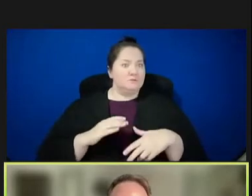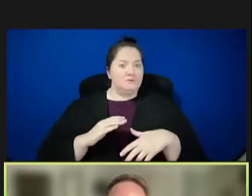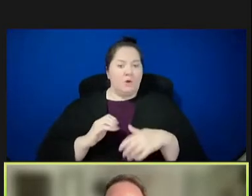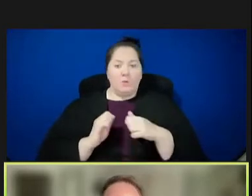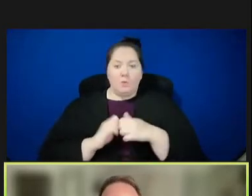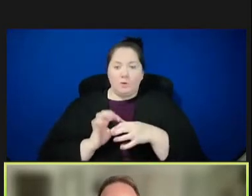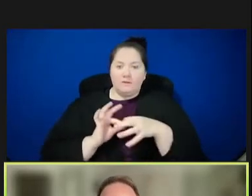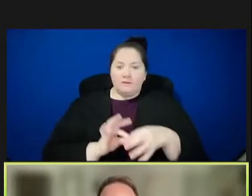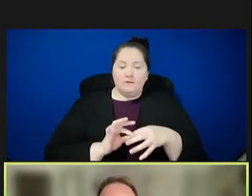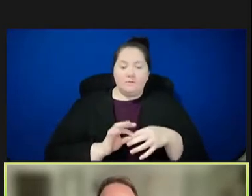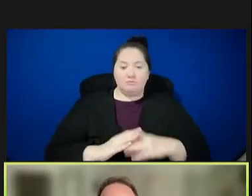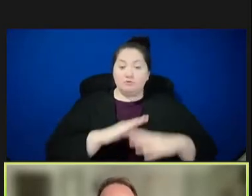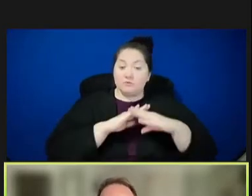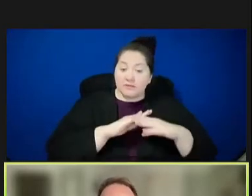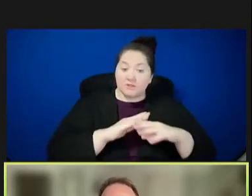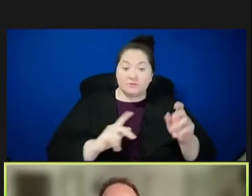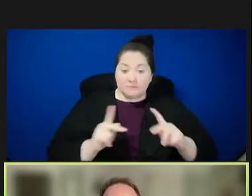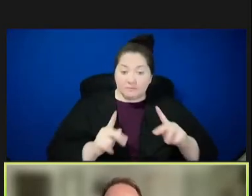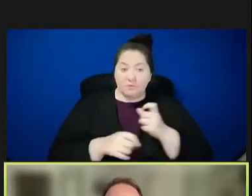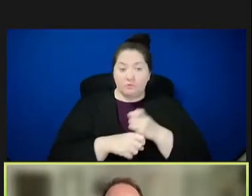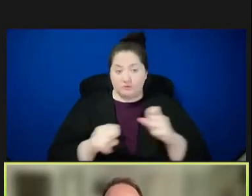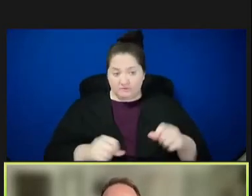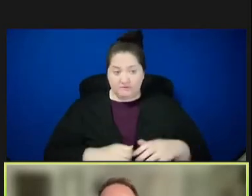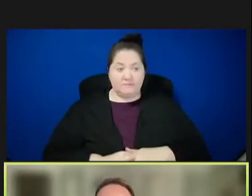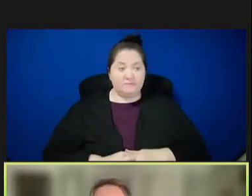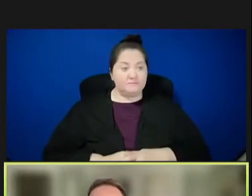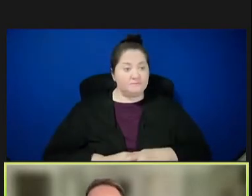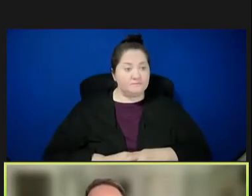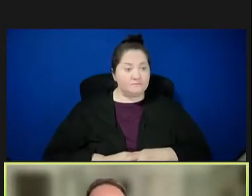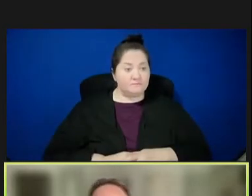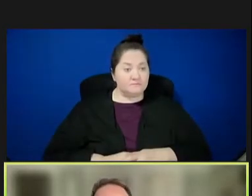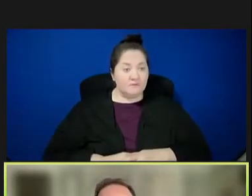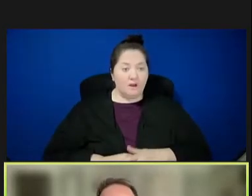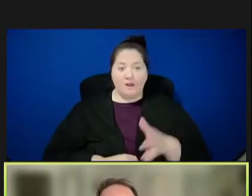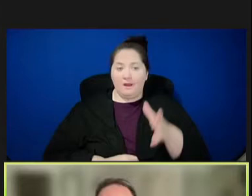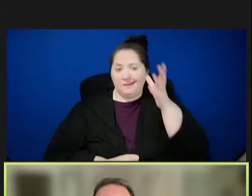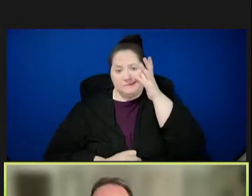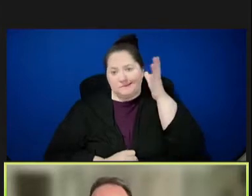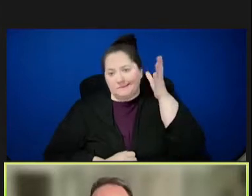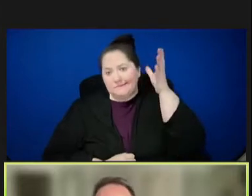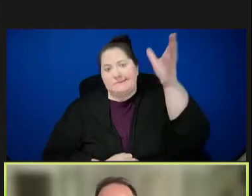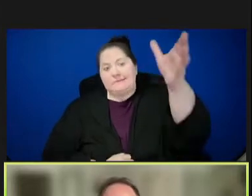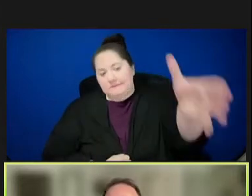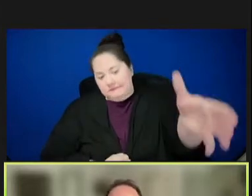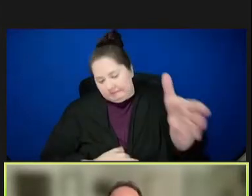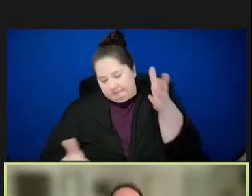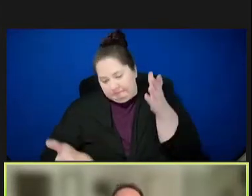of populations or safety. And way off in the future, maybe, maybe, maybe, could we move